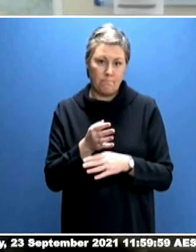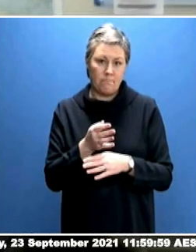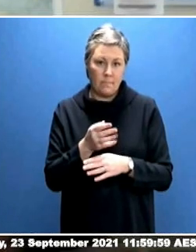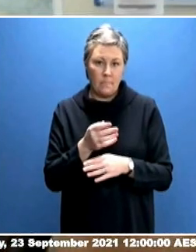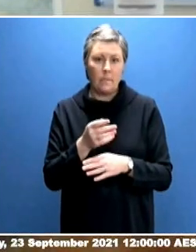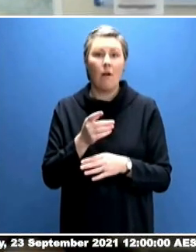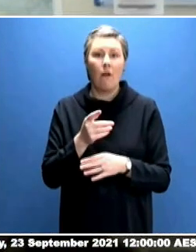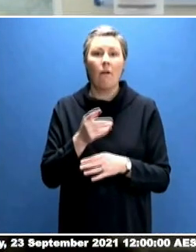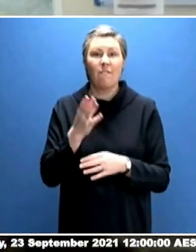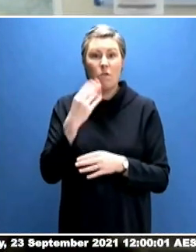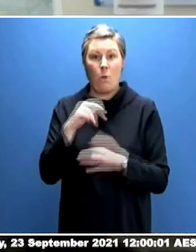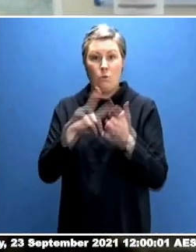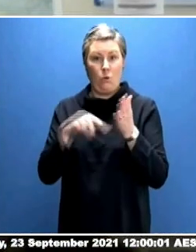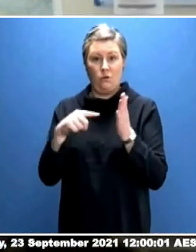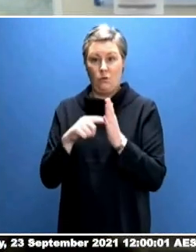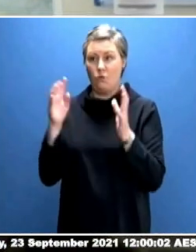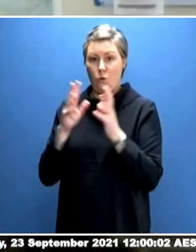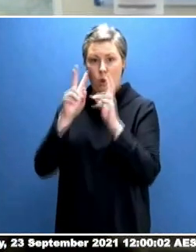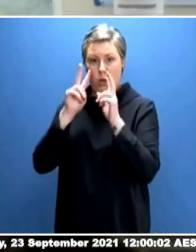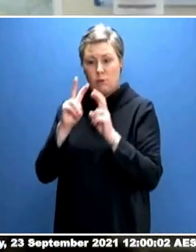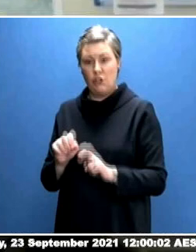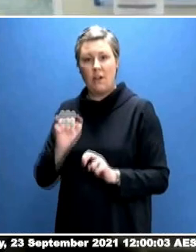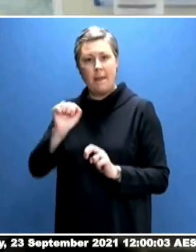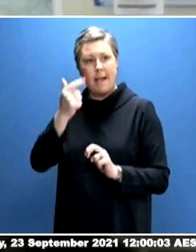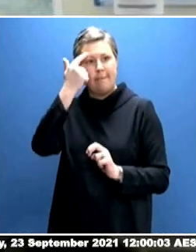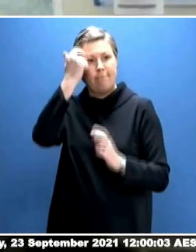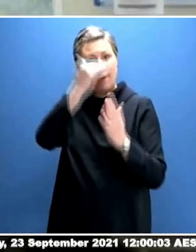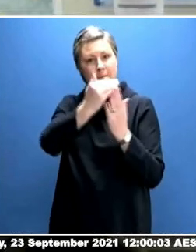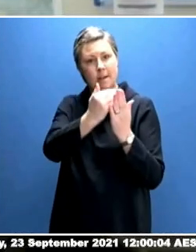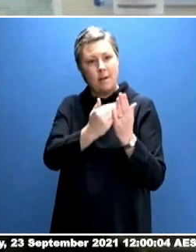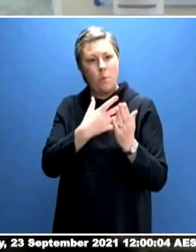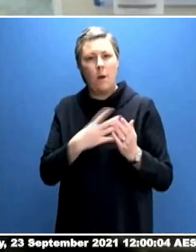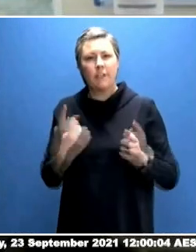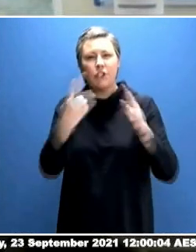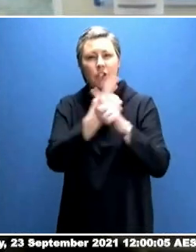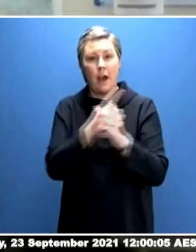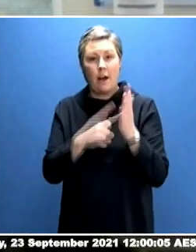recommendations of that Royal Commission as the manager of law reform at Territory Families.